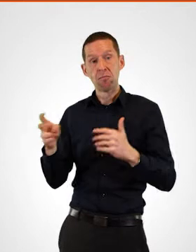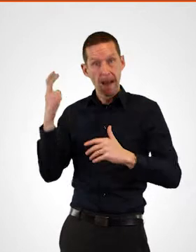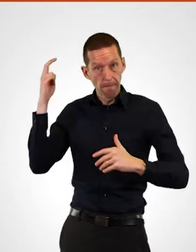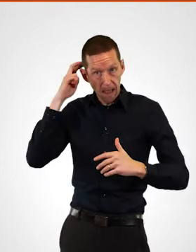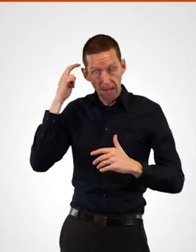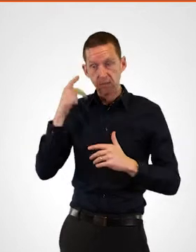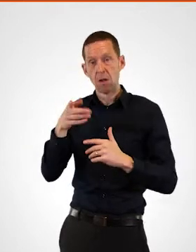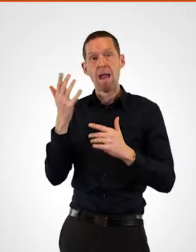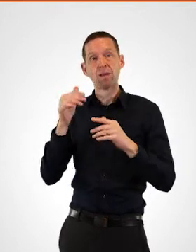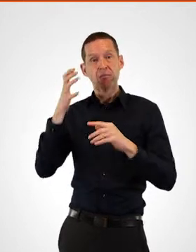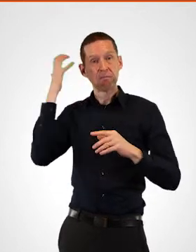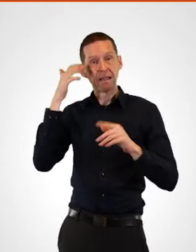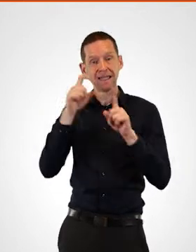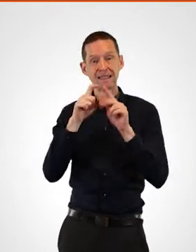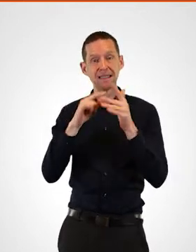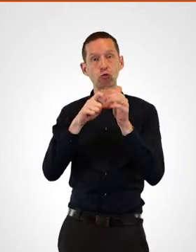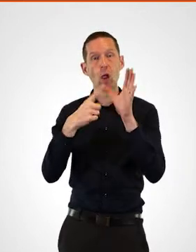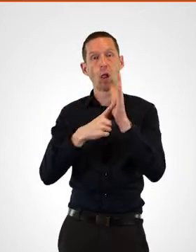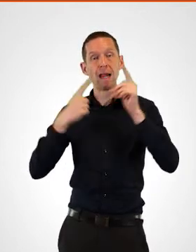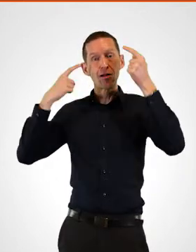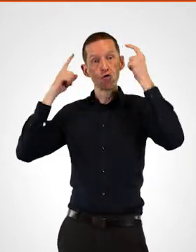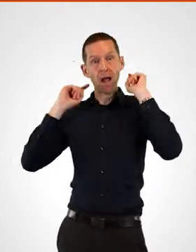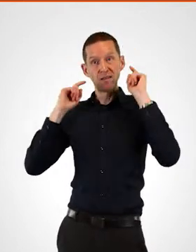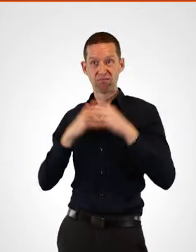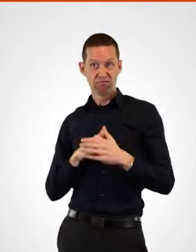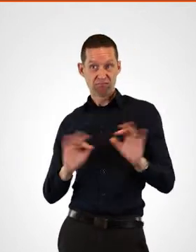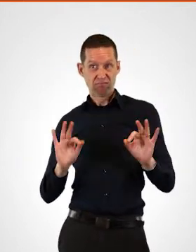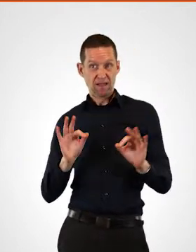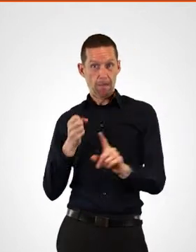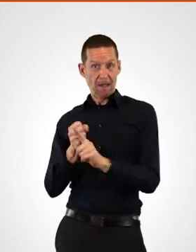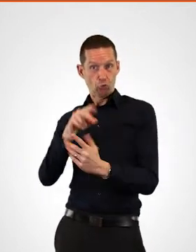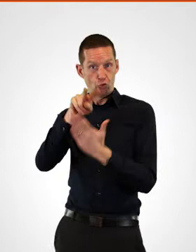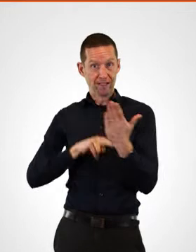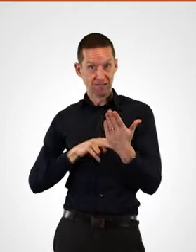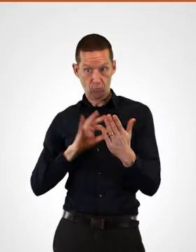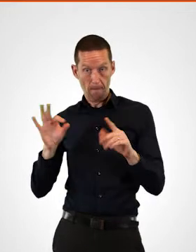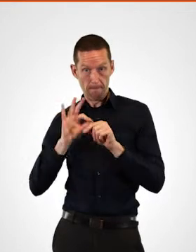if not they have digital hearing aids, no impact on reading, it wasn't better,